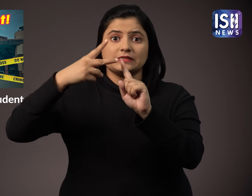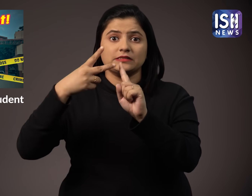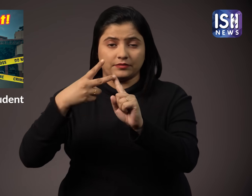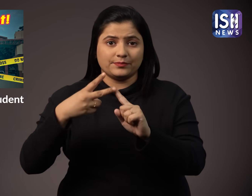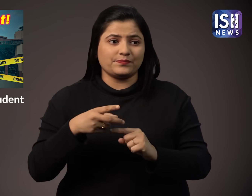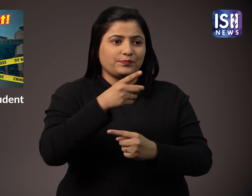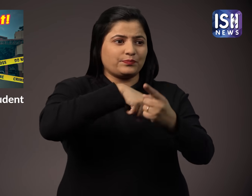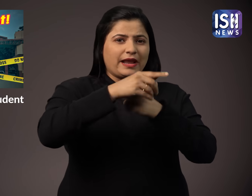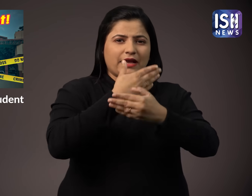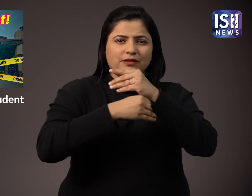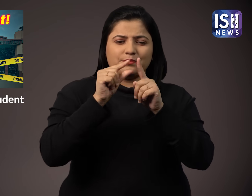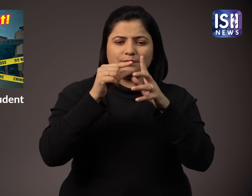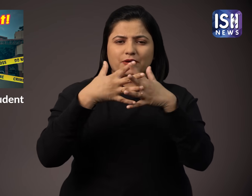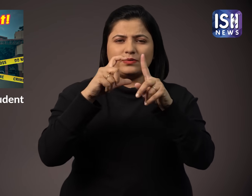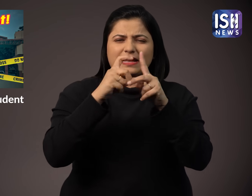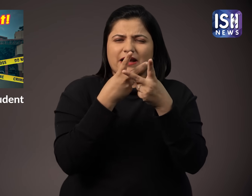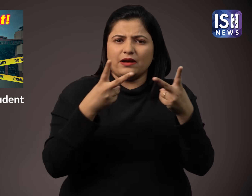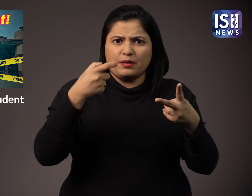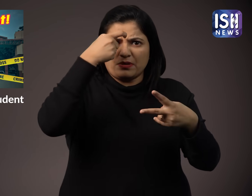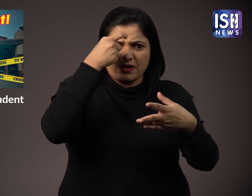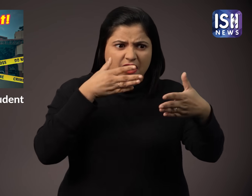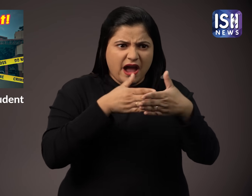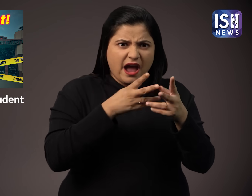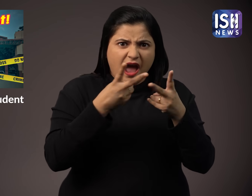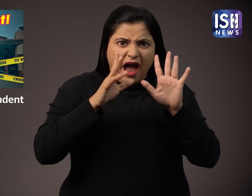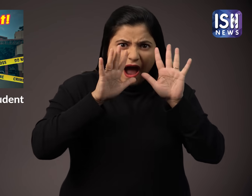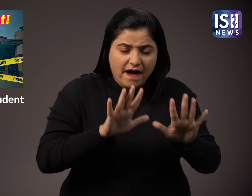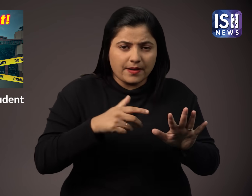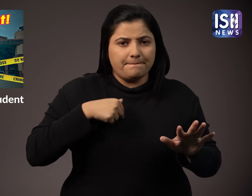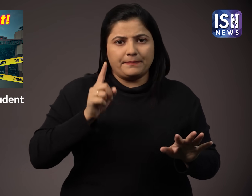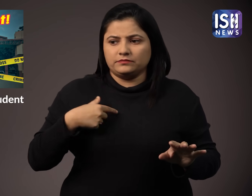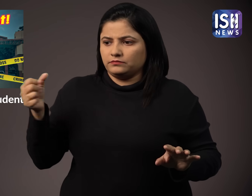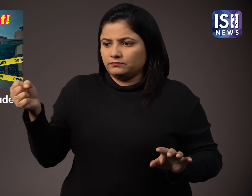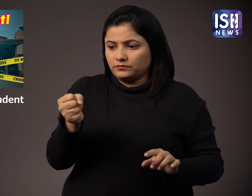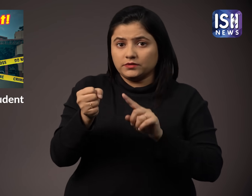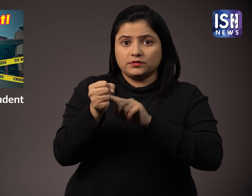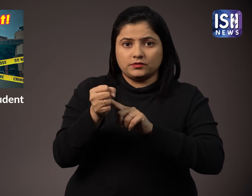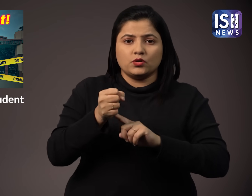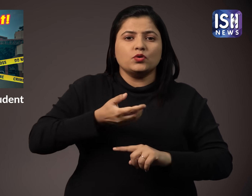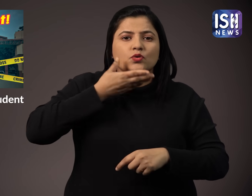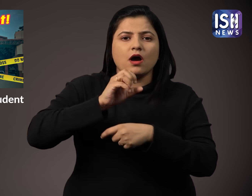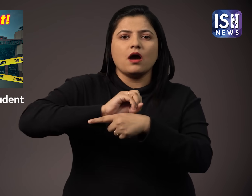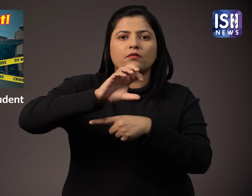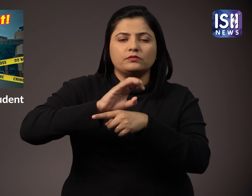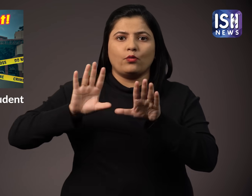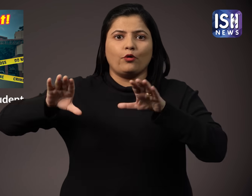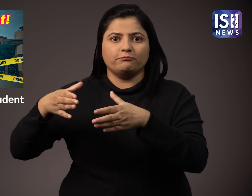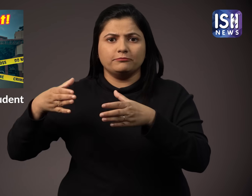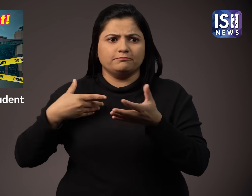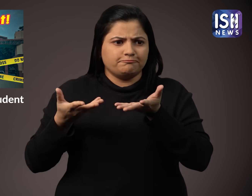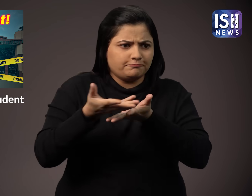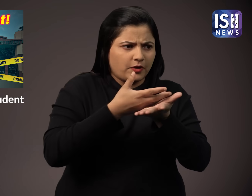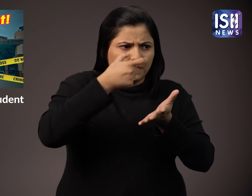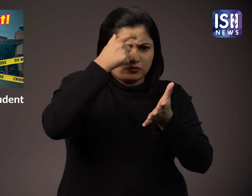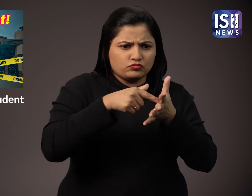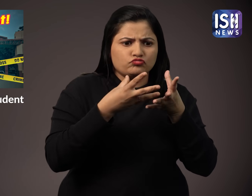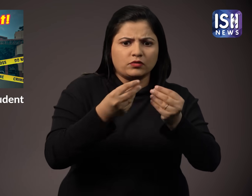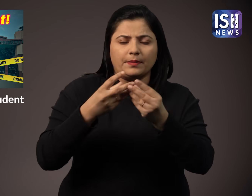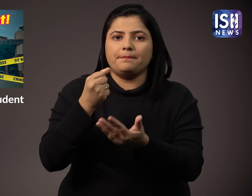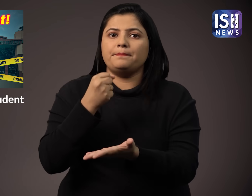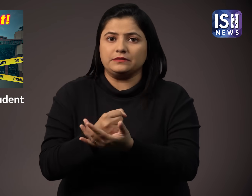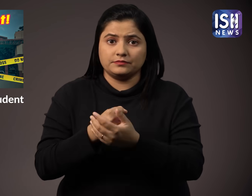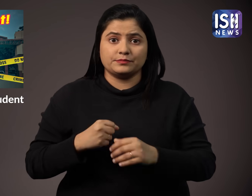Whatever problems people with disabilities face, will be sorted out through a team of counselors.